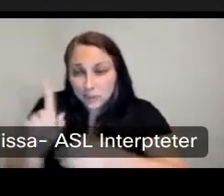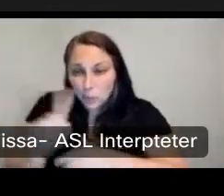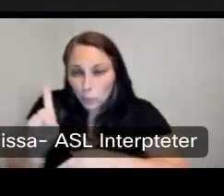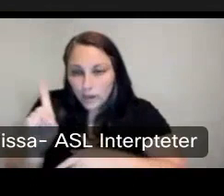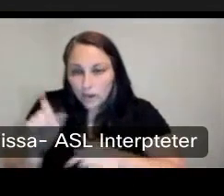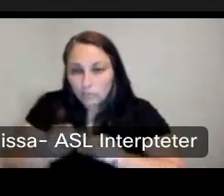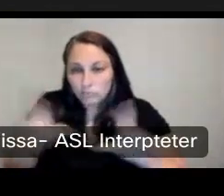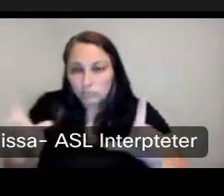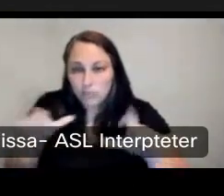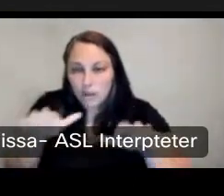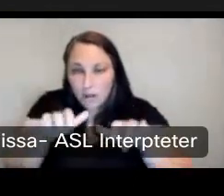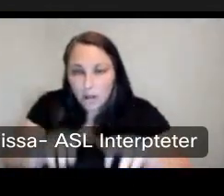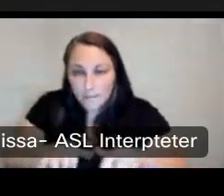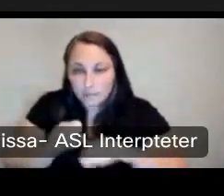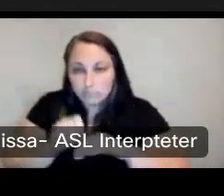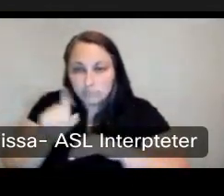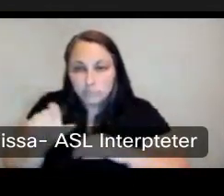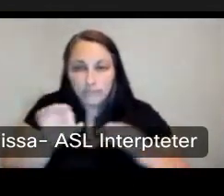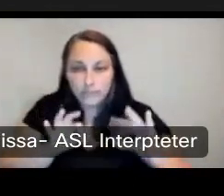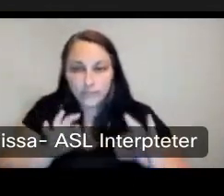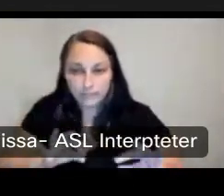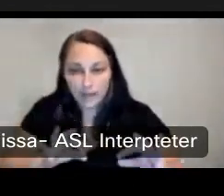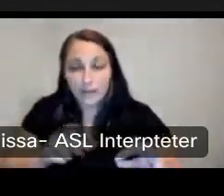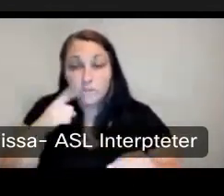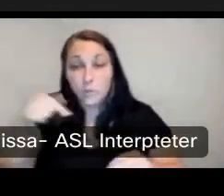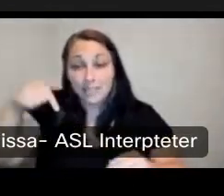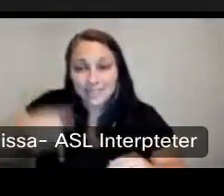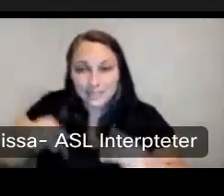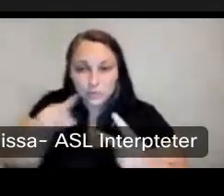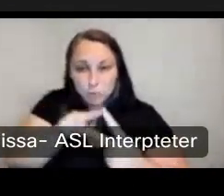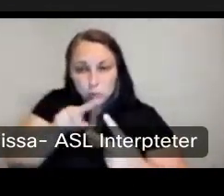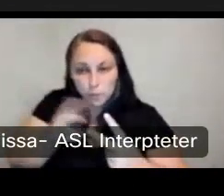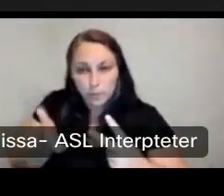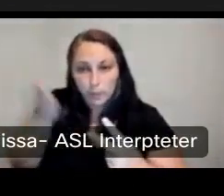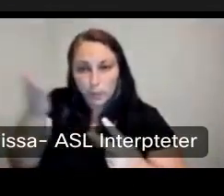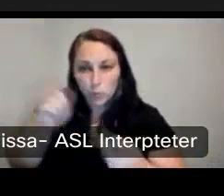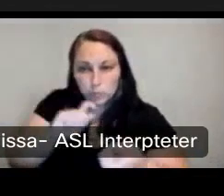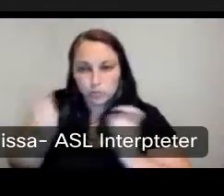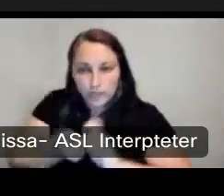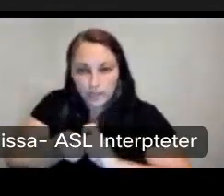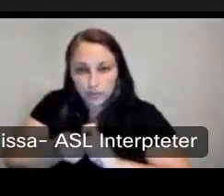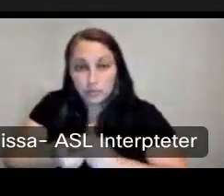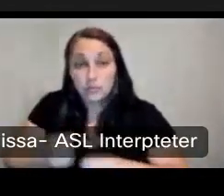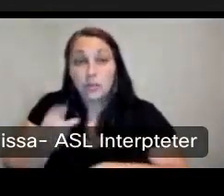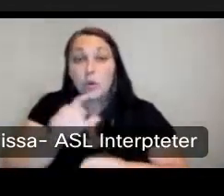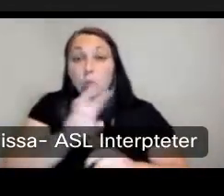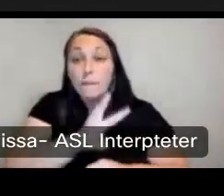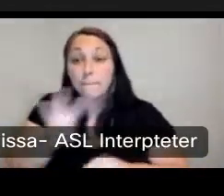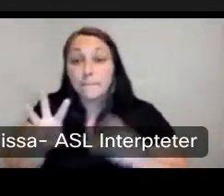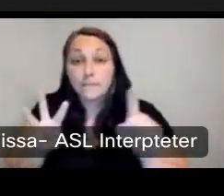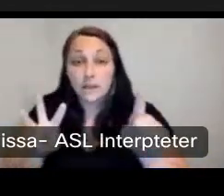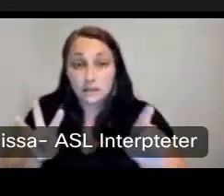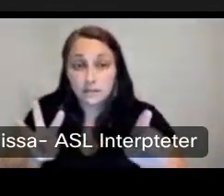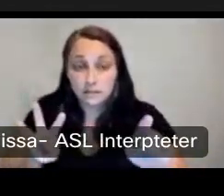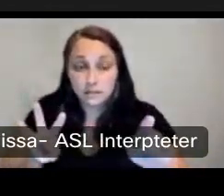um this uh study and propose changes so you go on our website this is our sliders the website